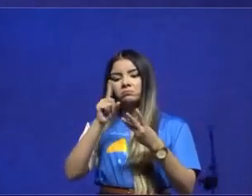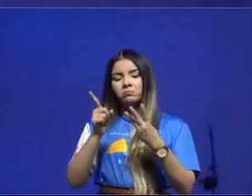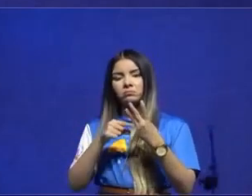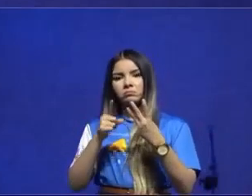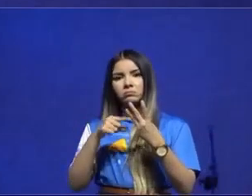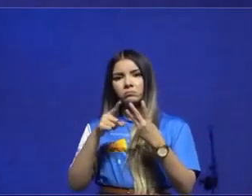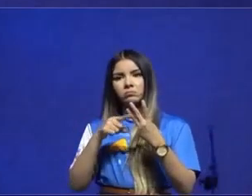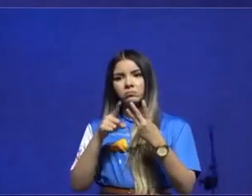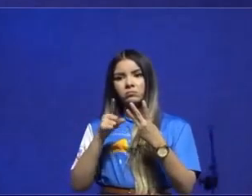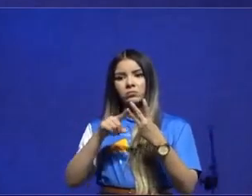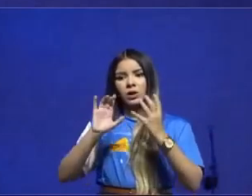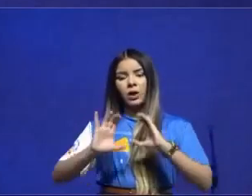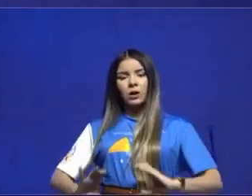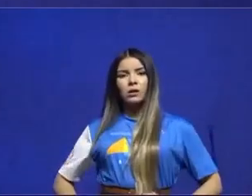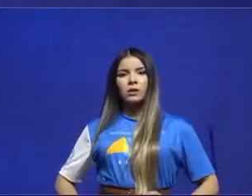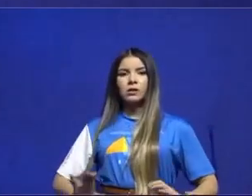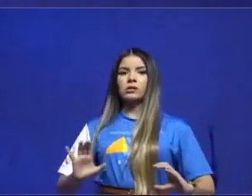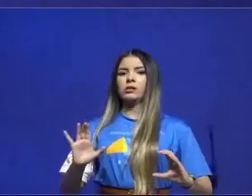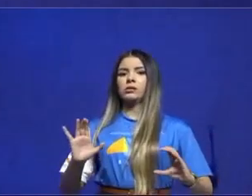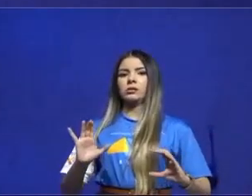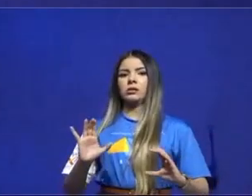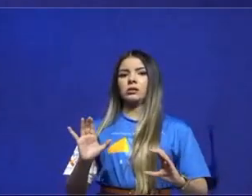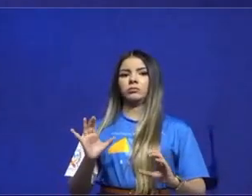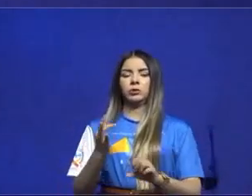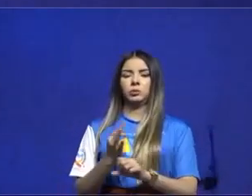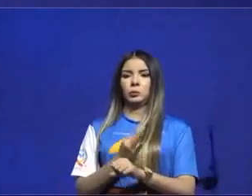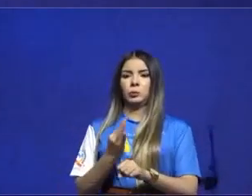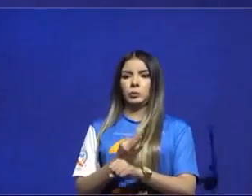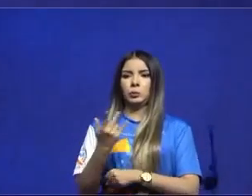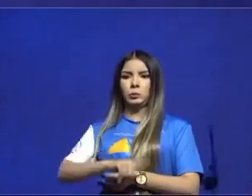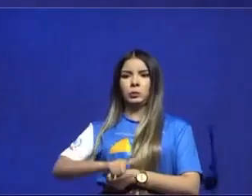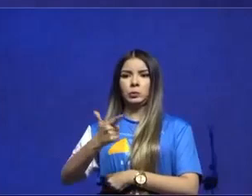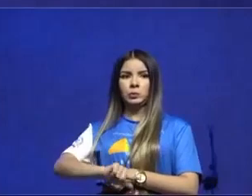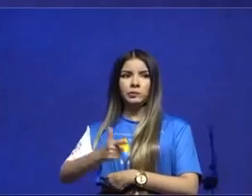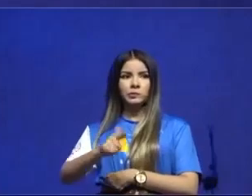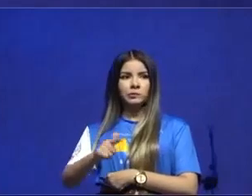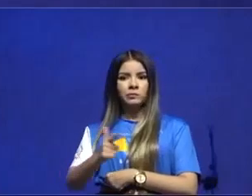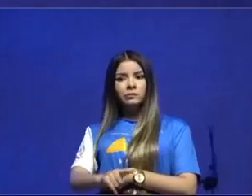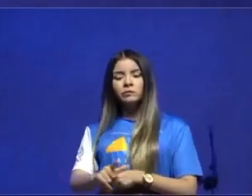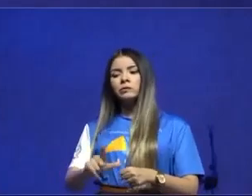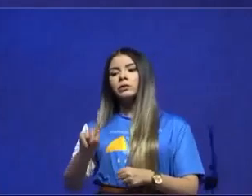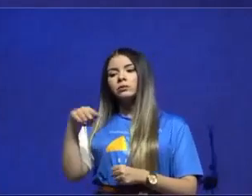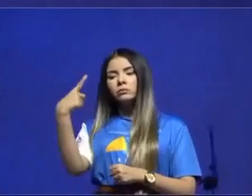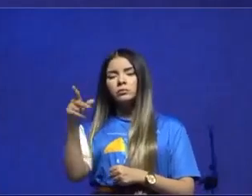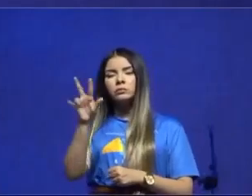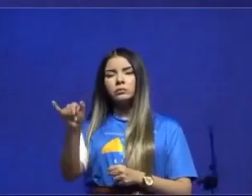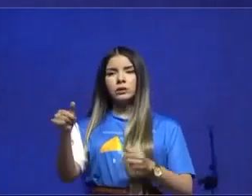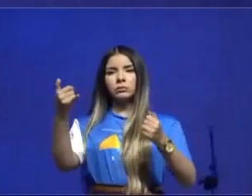restricted rigid repetitive behaviors but ahead I will mention in practice a few more